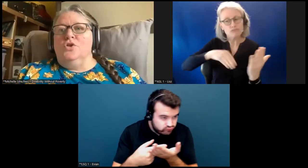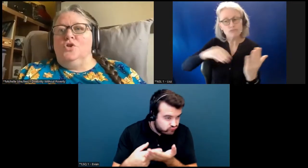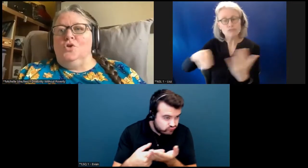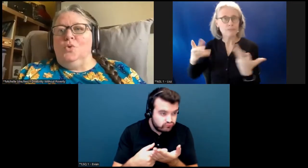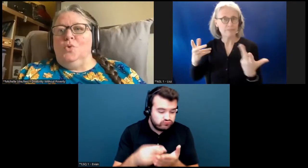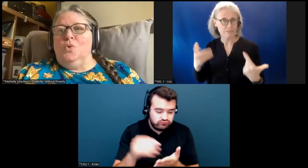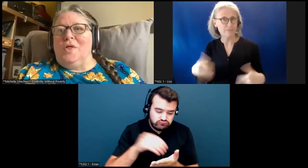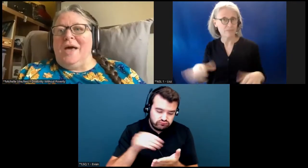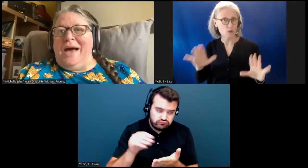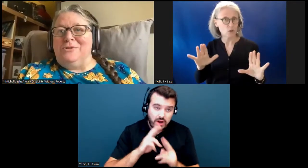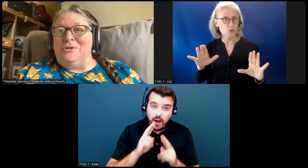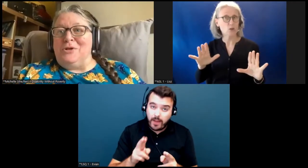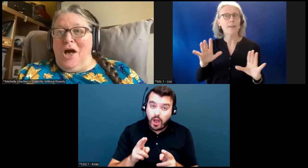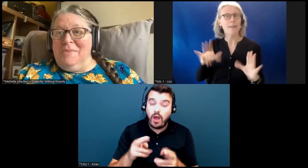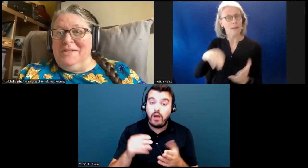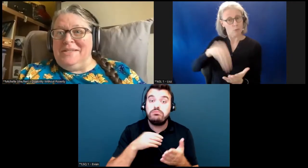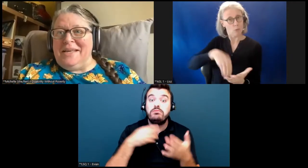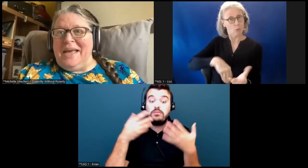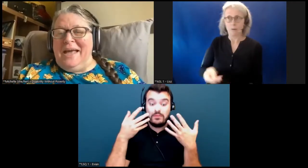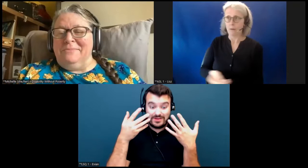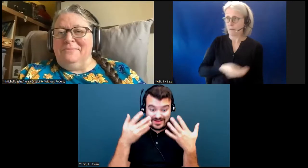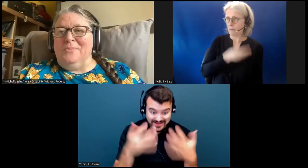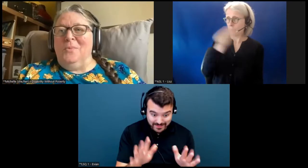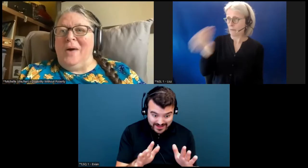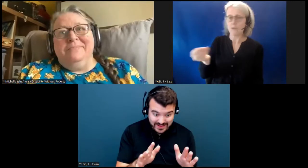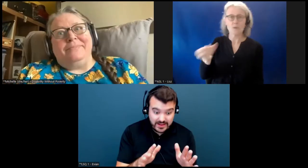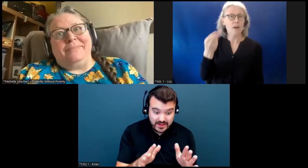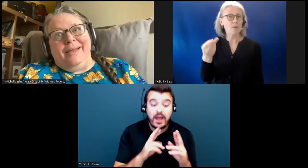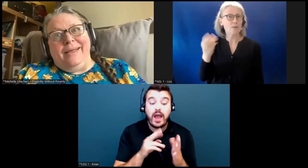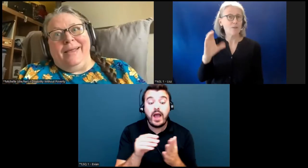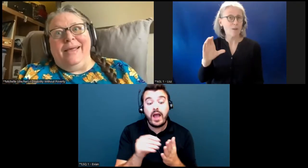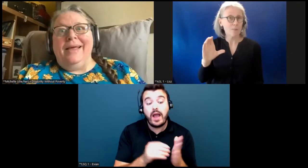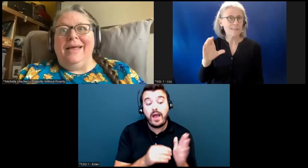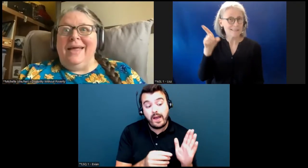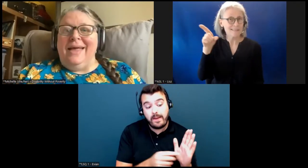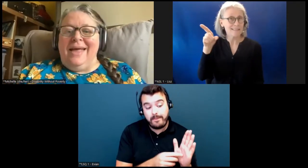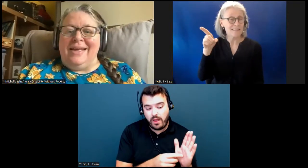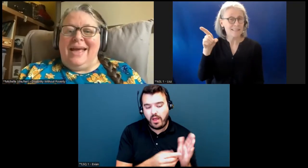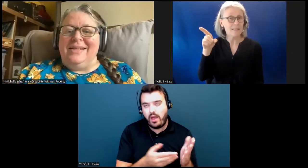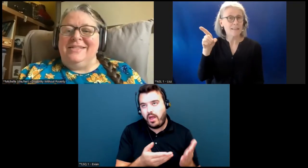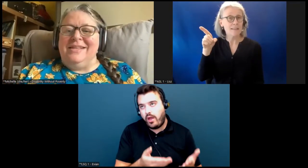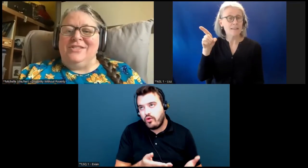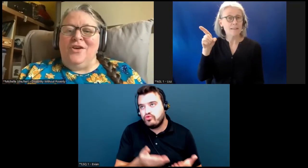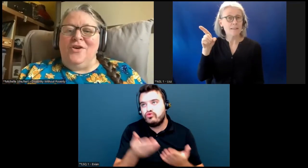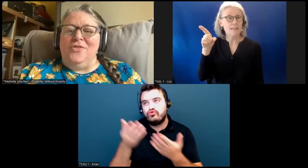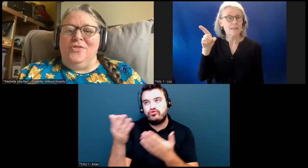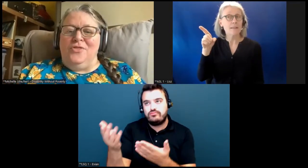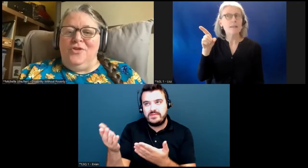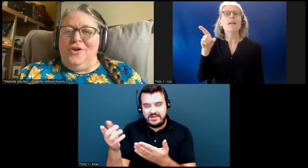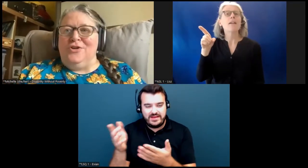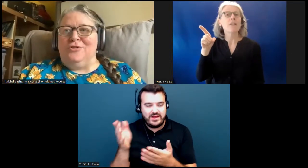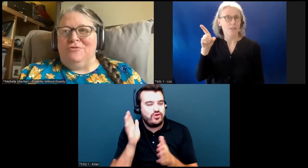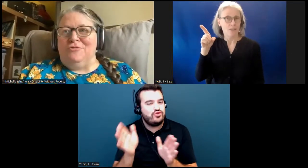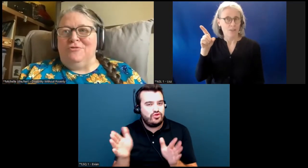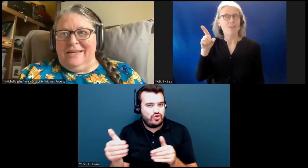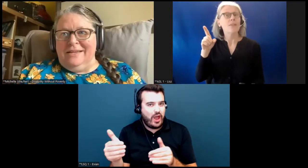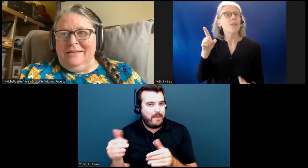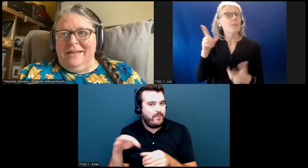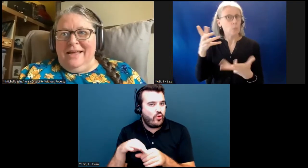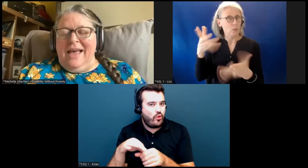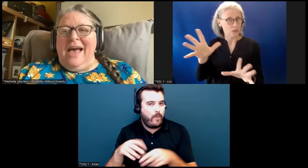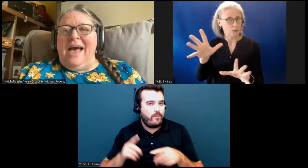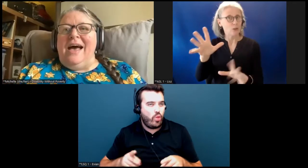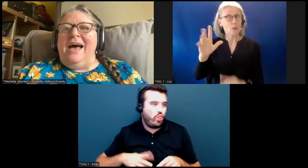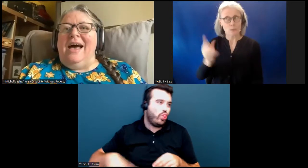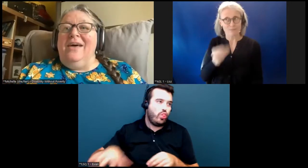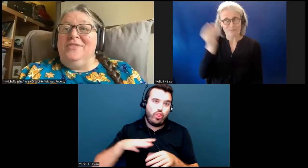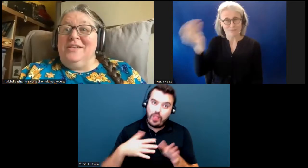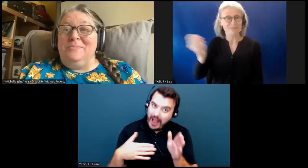OFF TO THE HOUSE OF COMMONS AGAIN, WHERE IT GETS ITS THIRD READING.